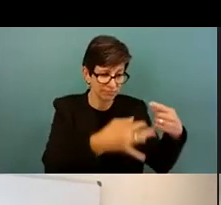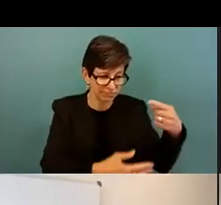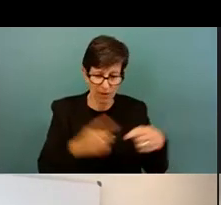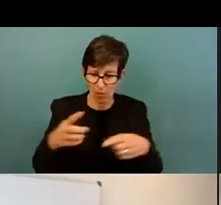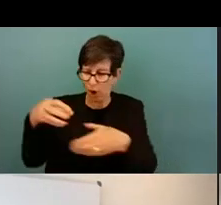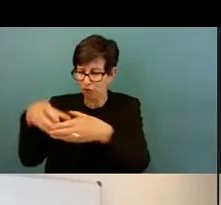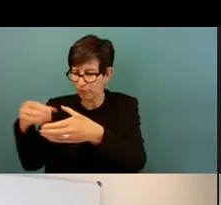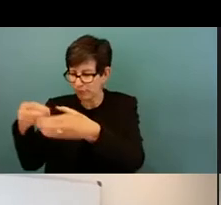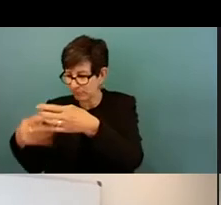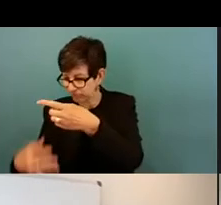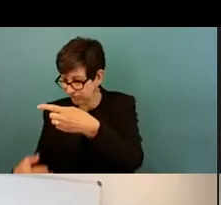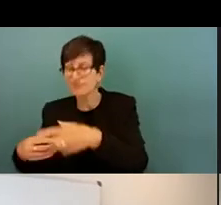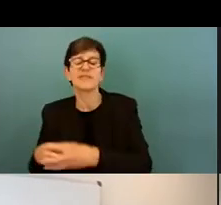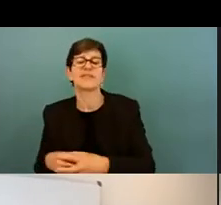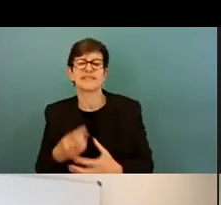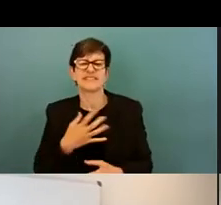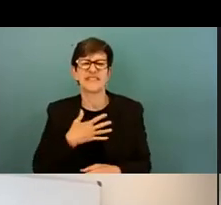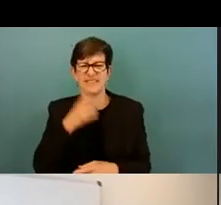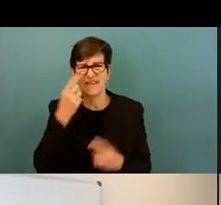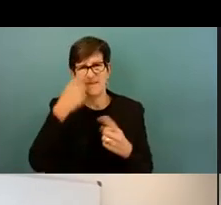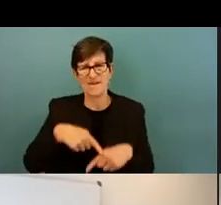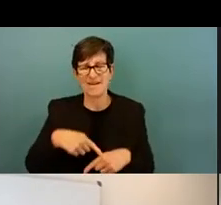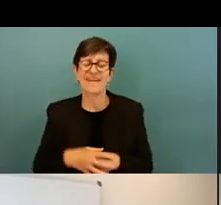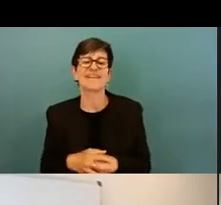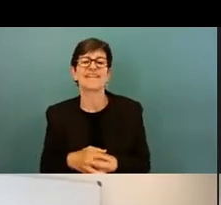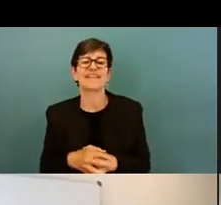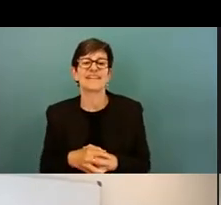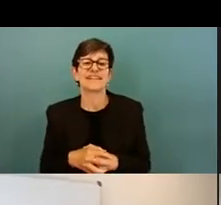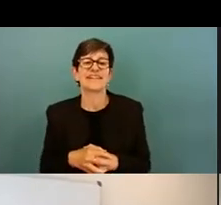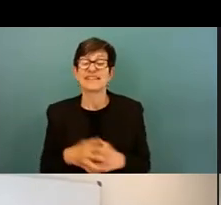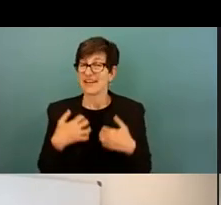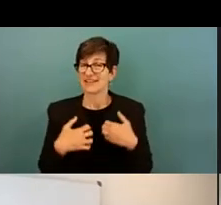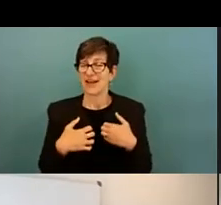I think to me, that's the most exciting thing about it is it's trying to put these powerful